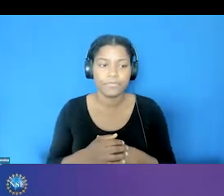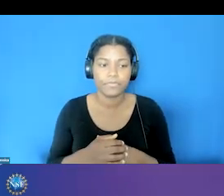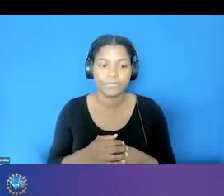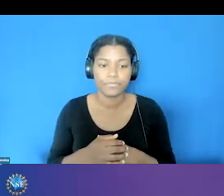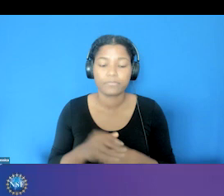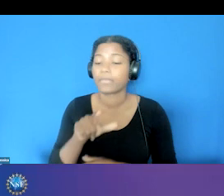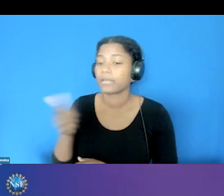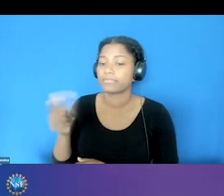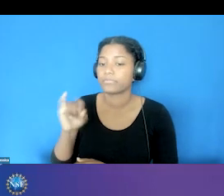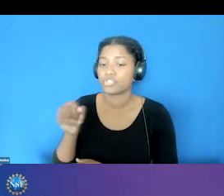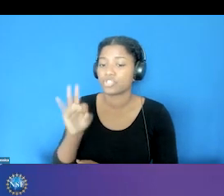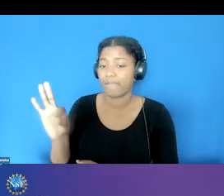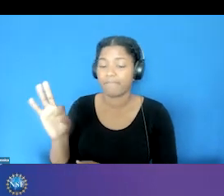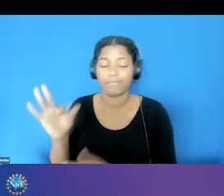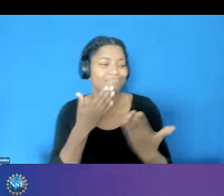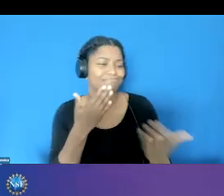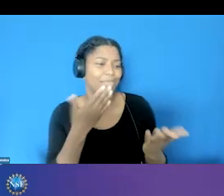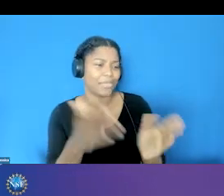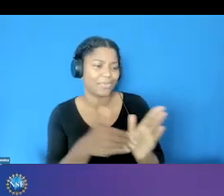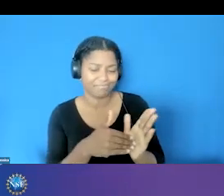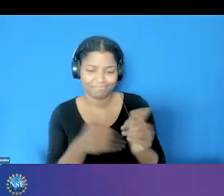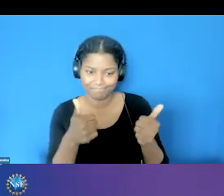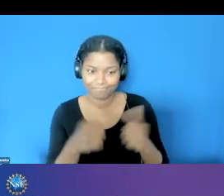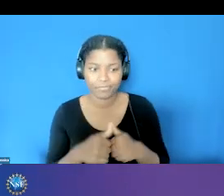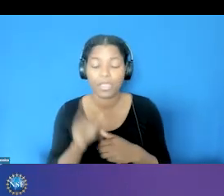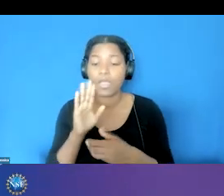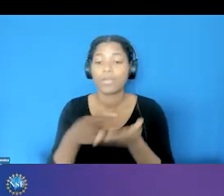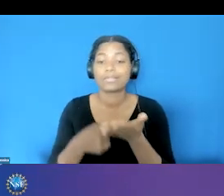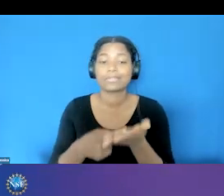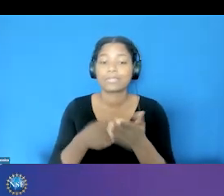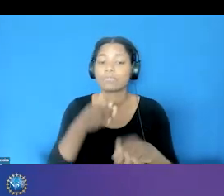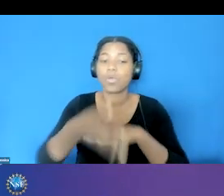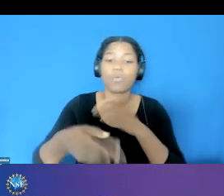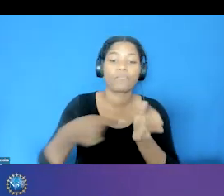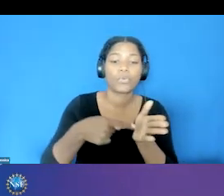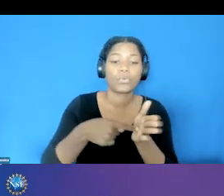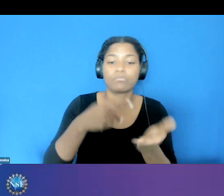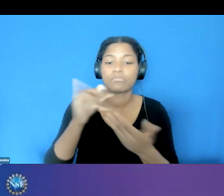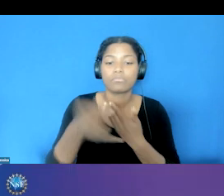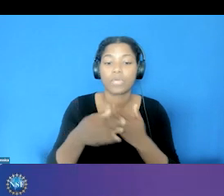Now I'm going to turn it over to Jeff. Jeff Vieceli: Thanks again, Jannele. So we're going to talk about overdue project reports again.